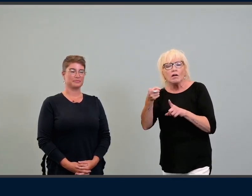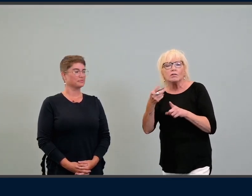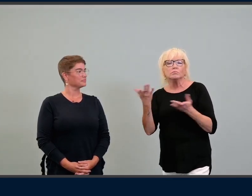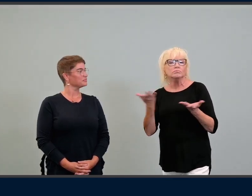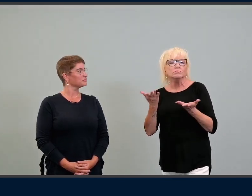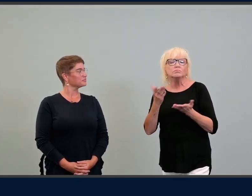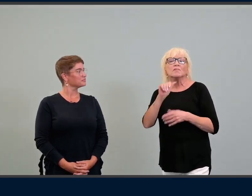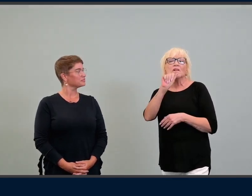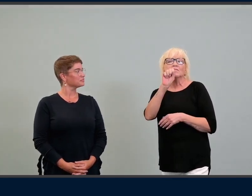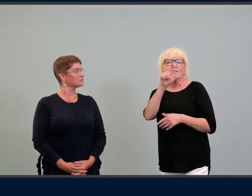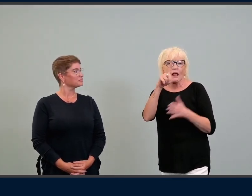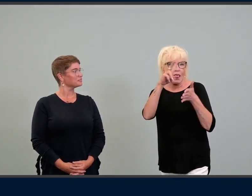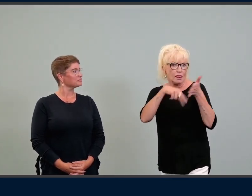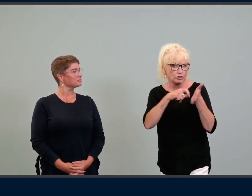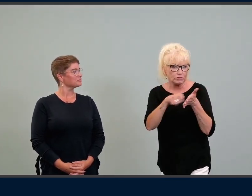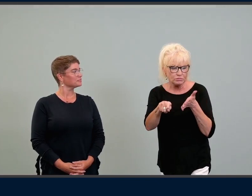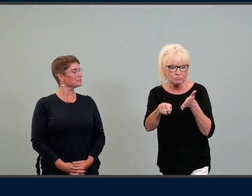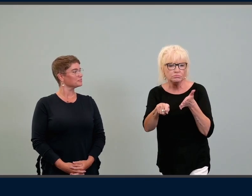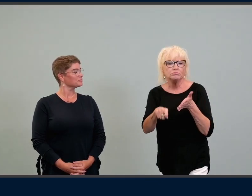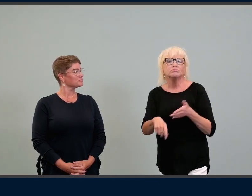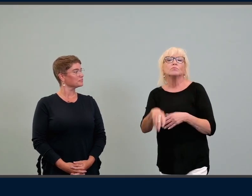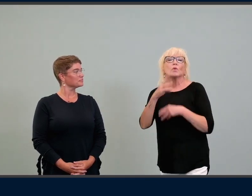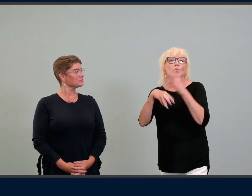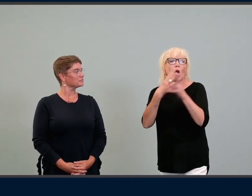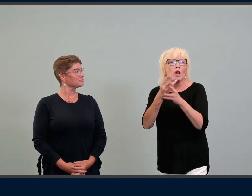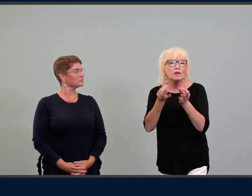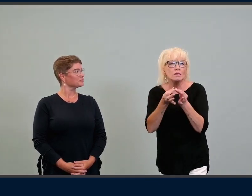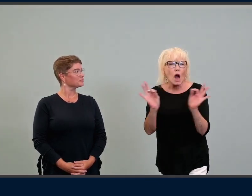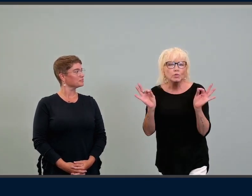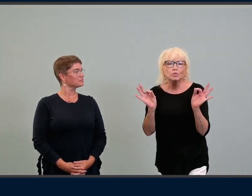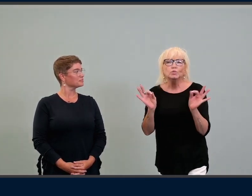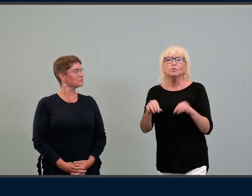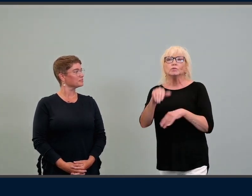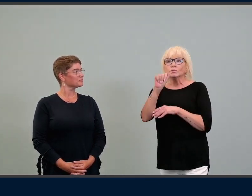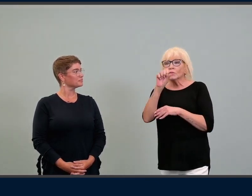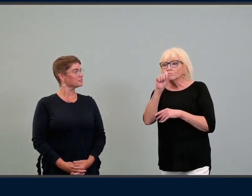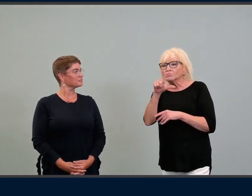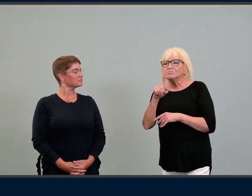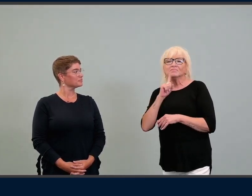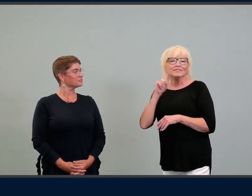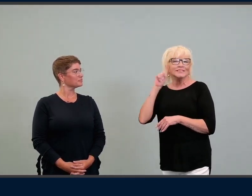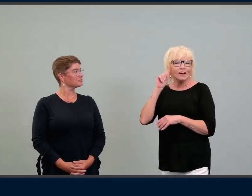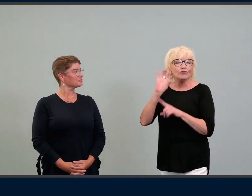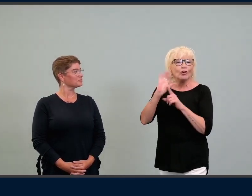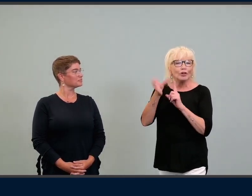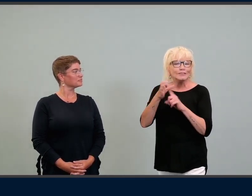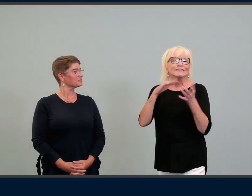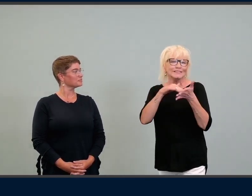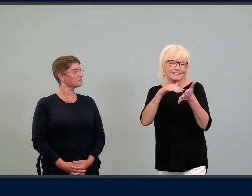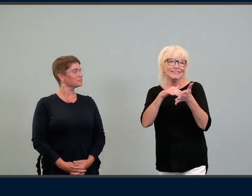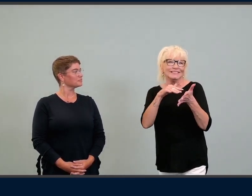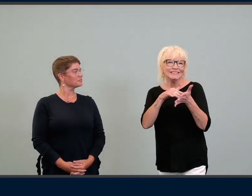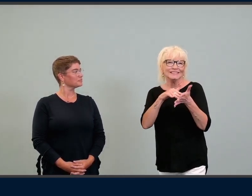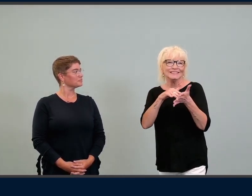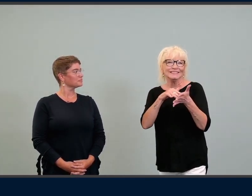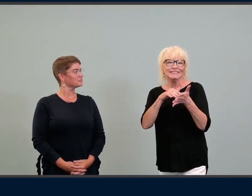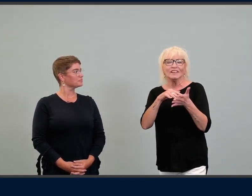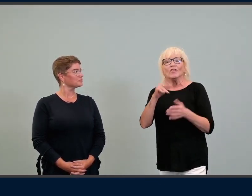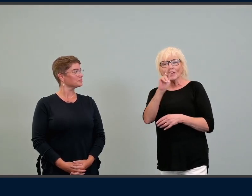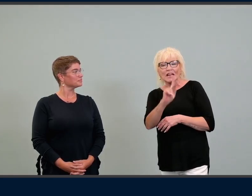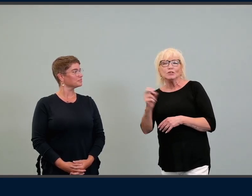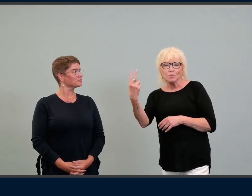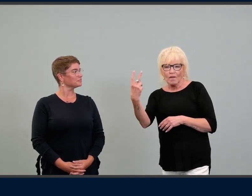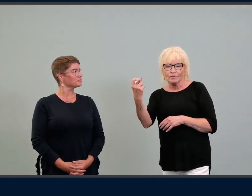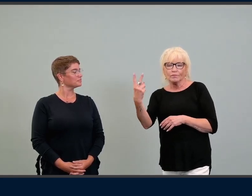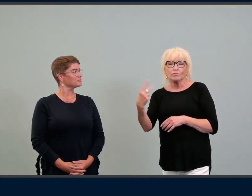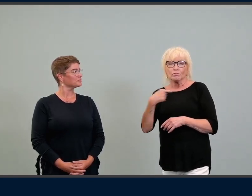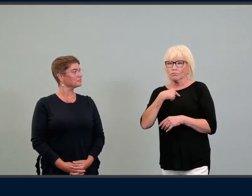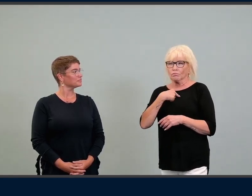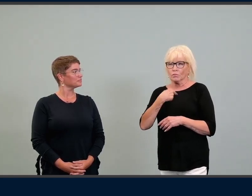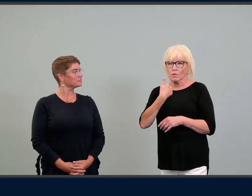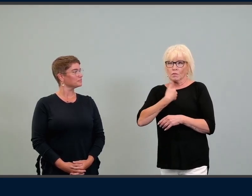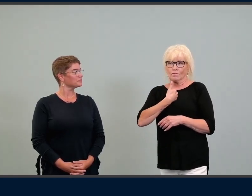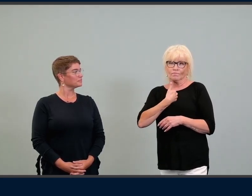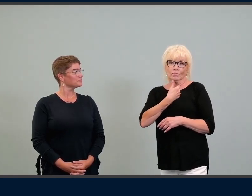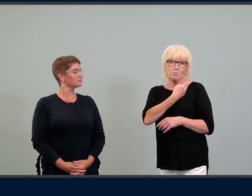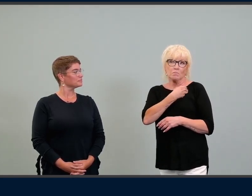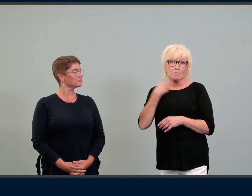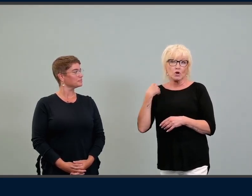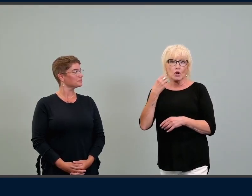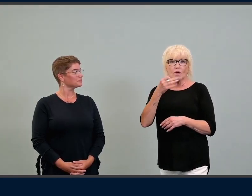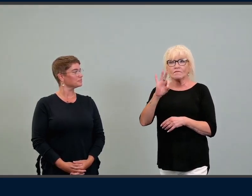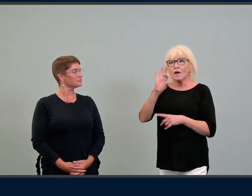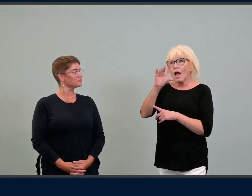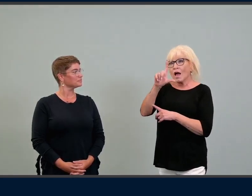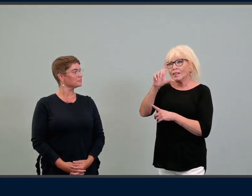teaching ASL literacy, world language, and ASL and deaf studies for K-12. And I am the original